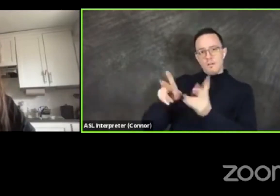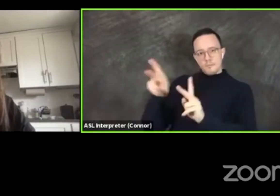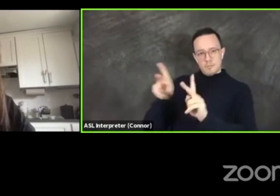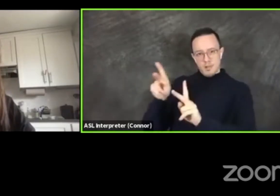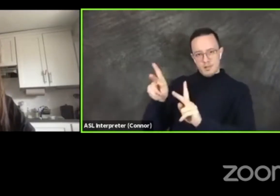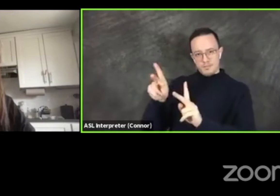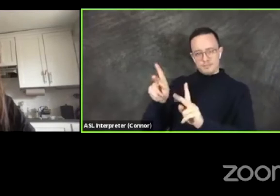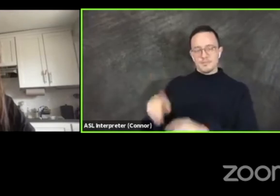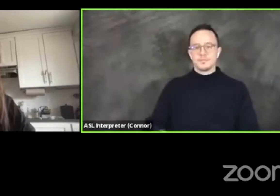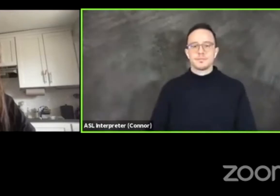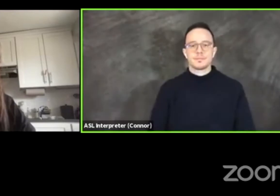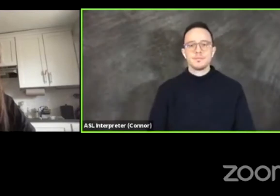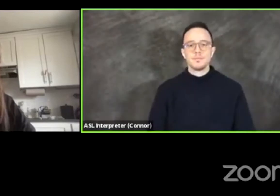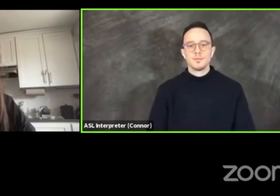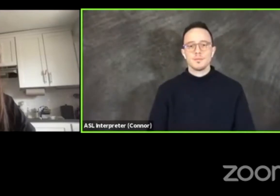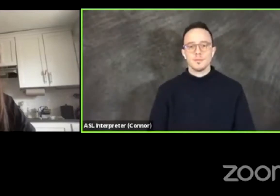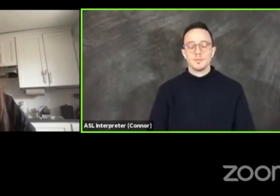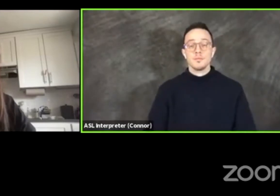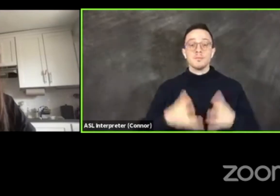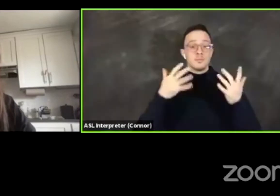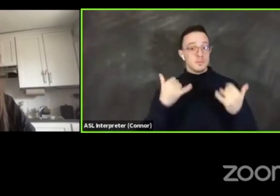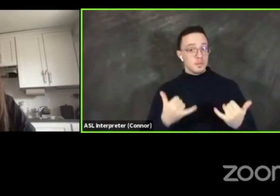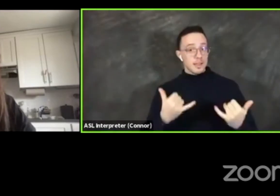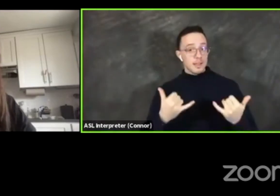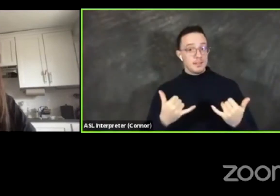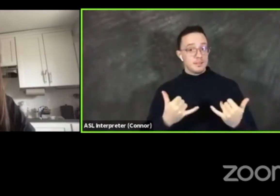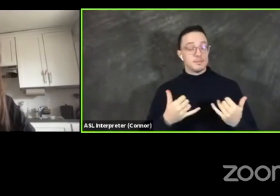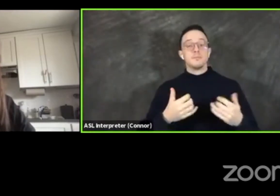FIRST,